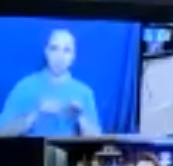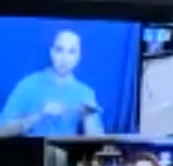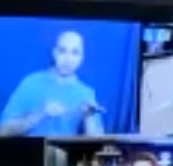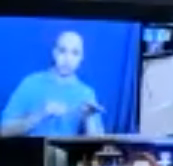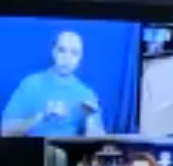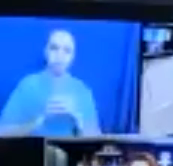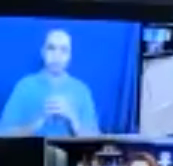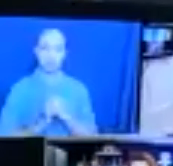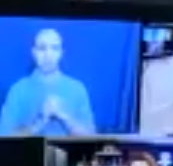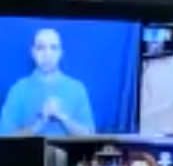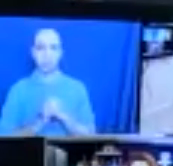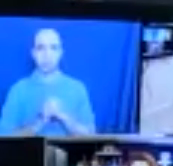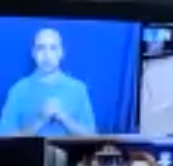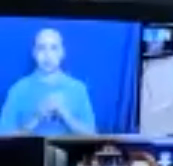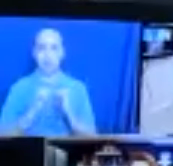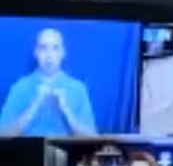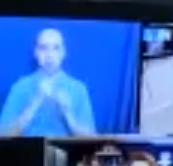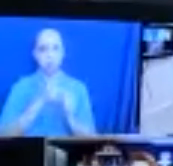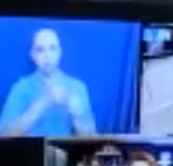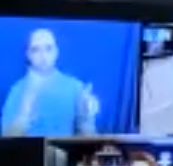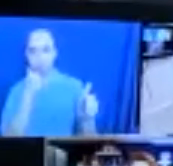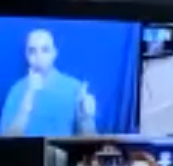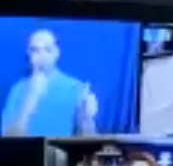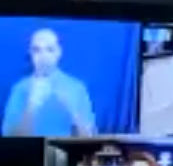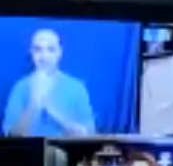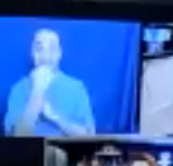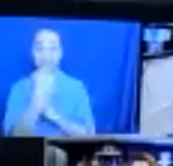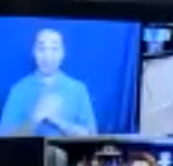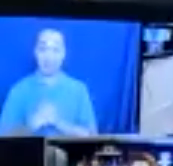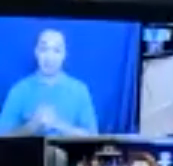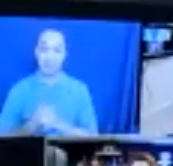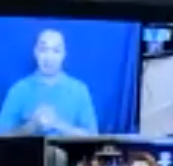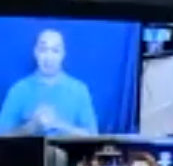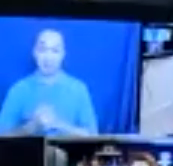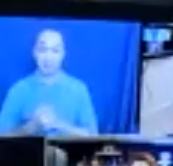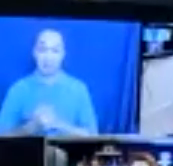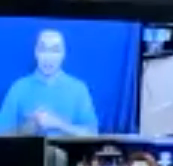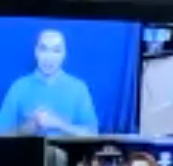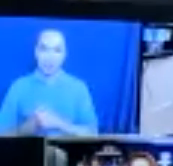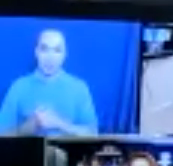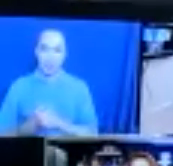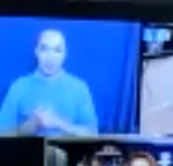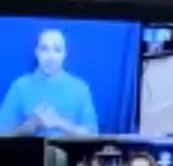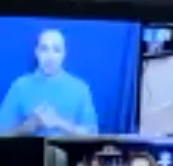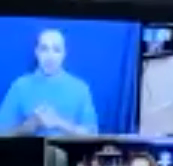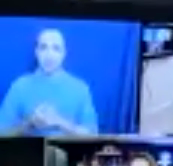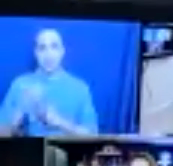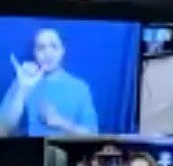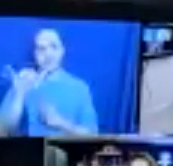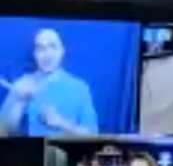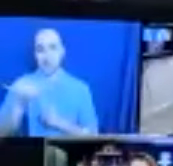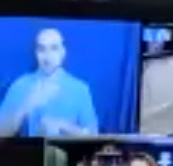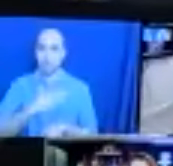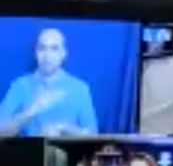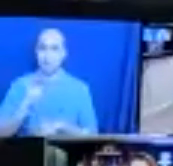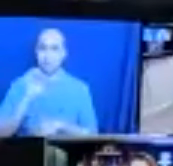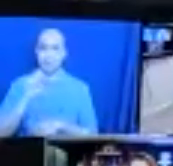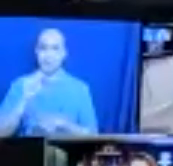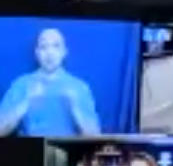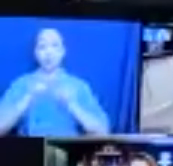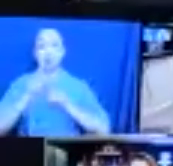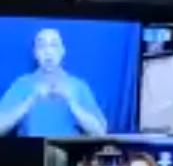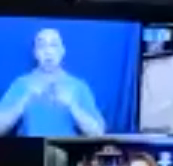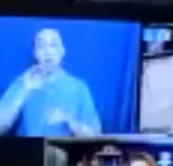I V STEP. YOU CAN ALSO DO, CHECK THIS OUT.